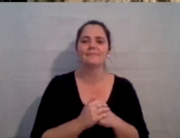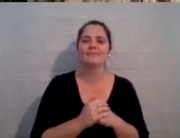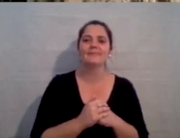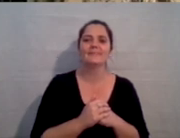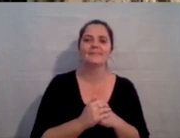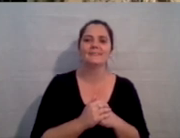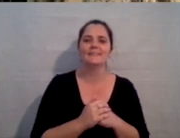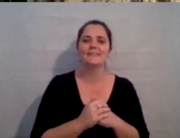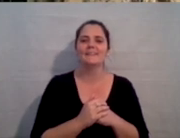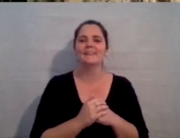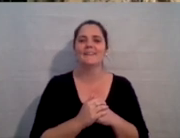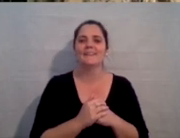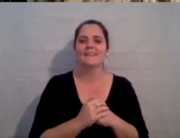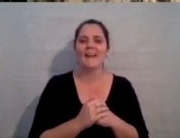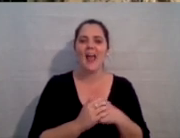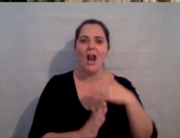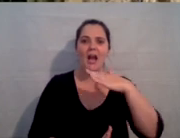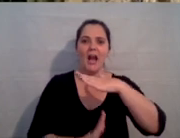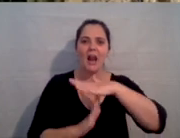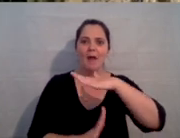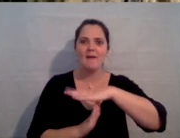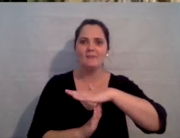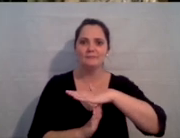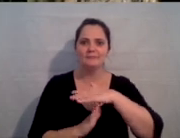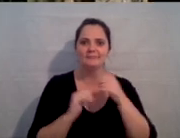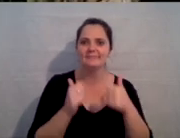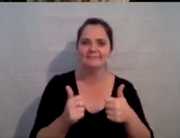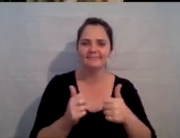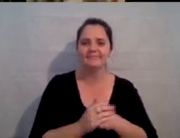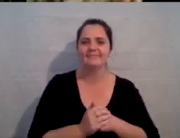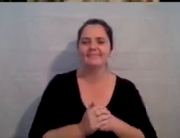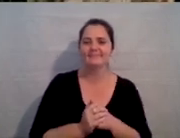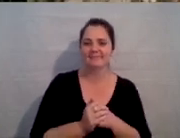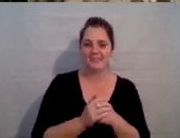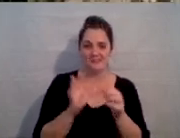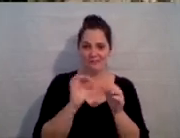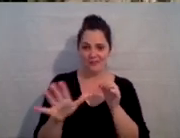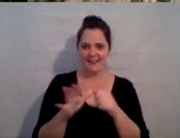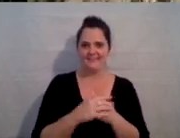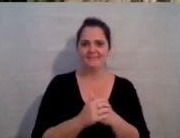and we're out. Thank you y'all. Alright brilliant okay, we are going to do it one